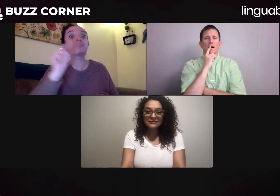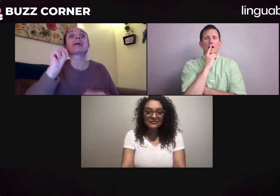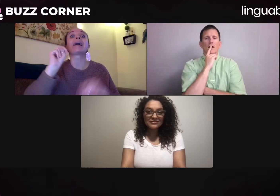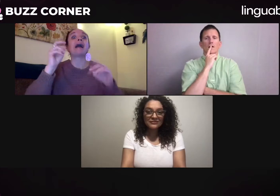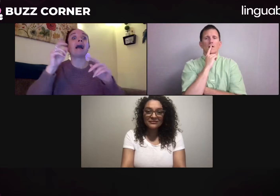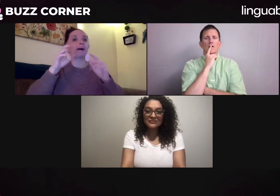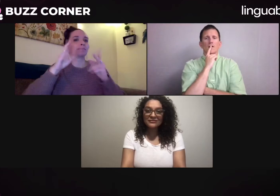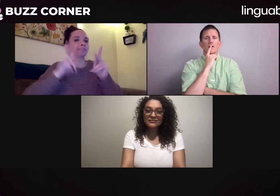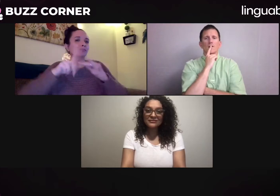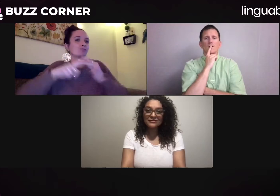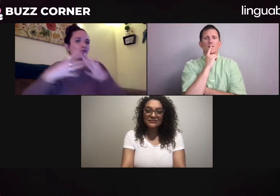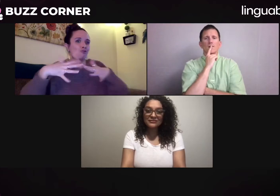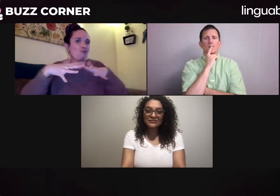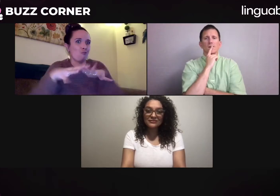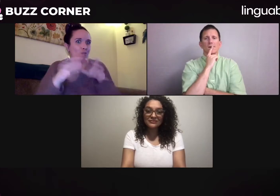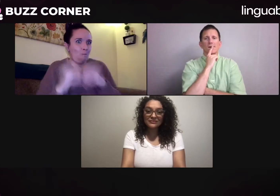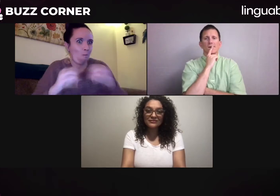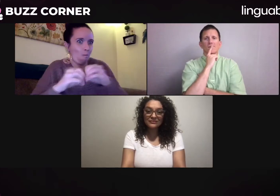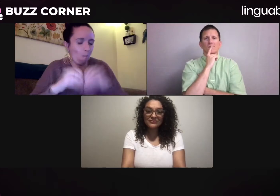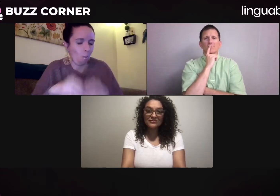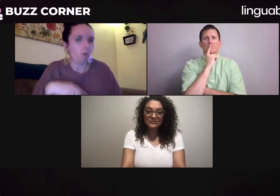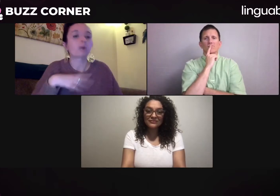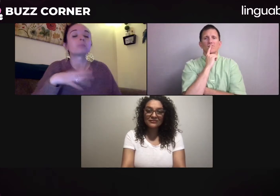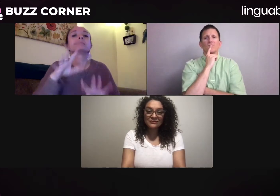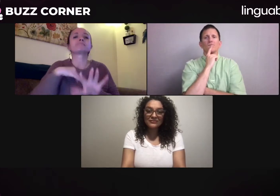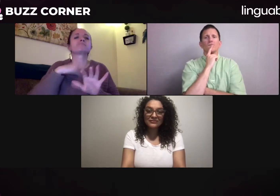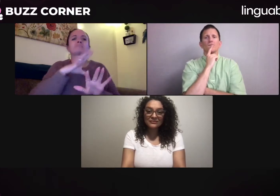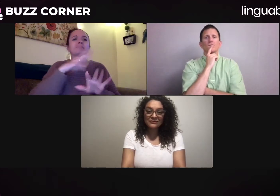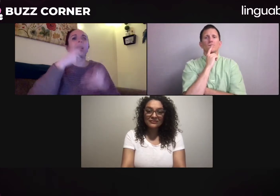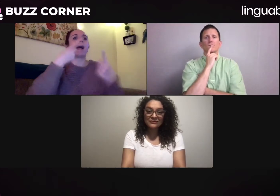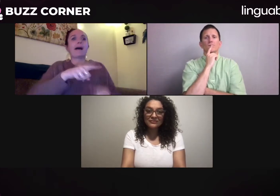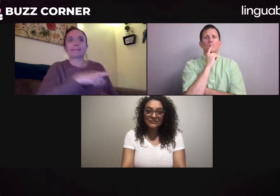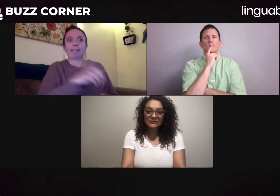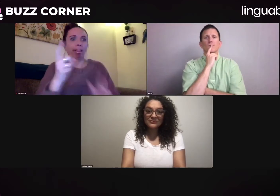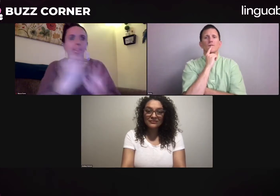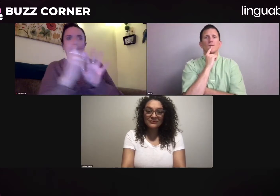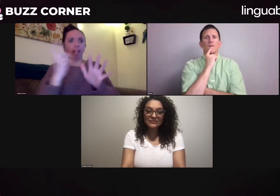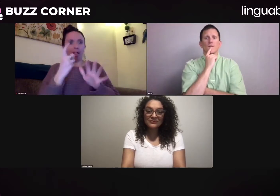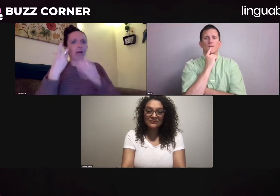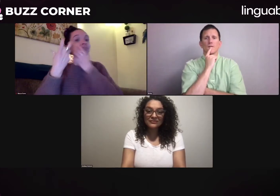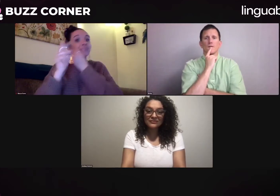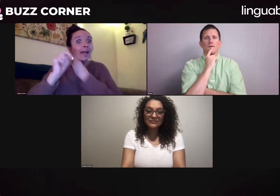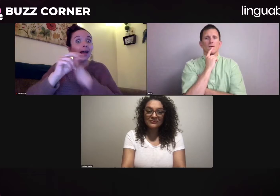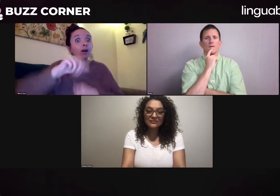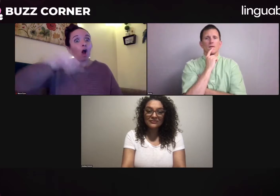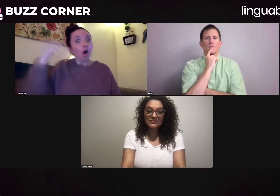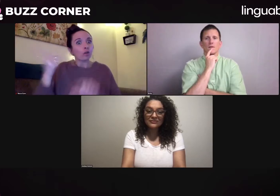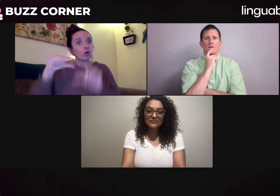but they didn't interpret anything while they were there.